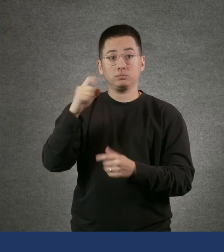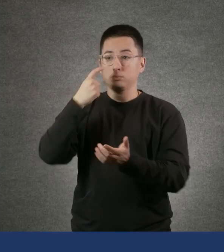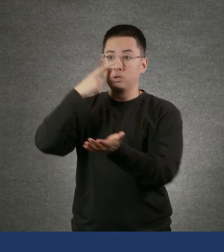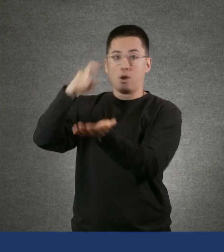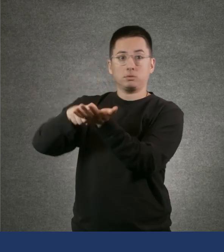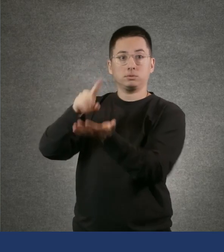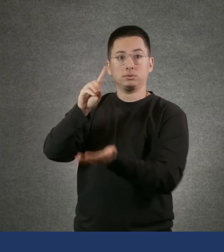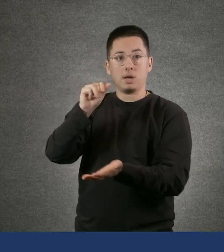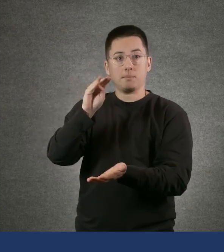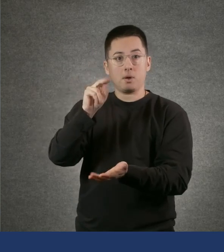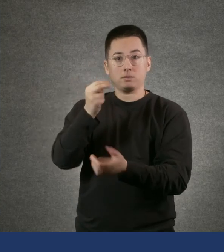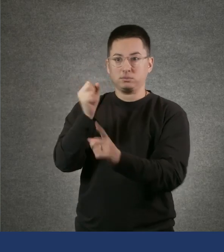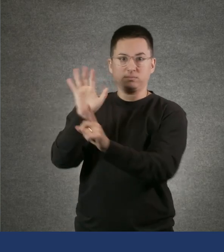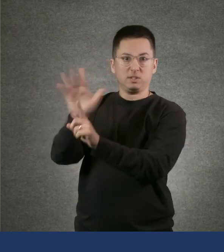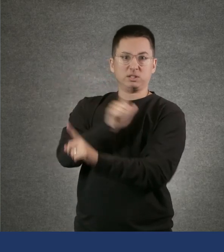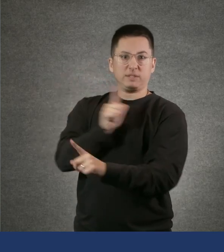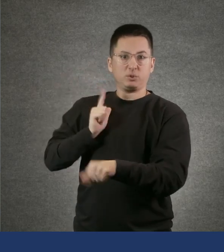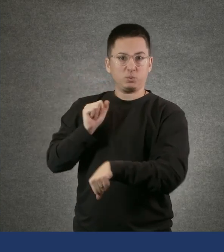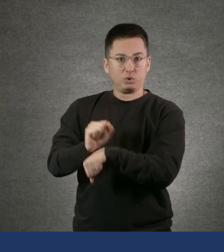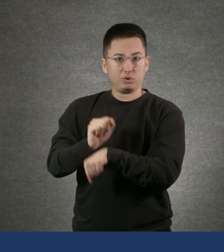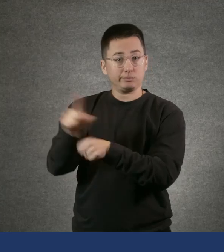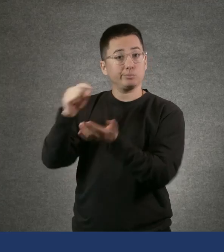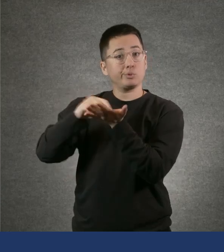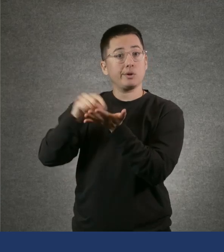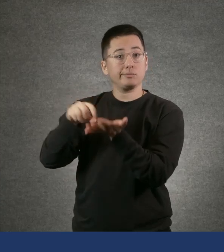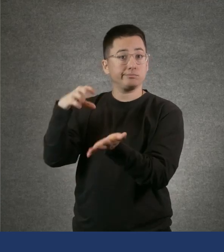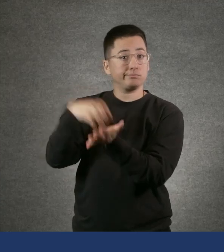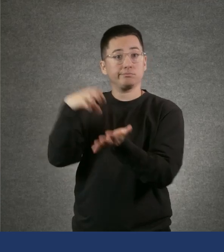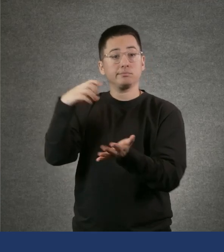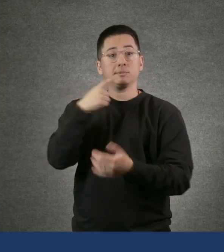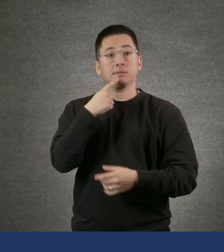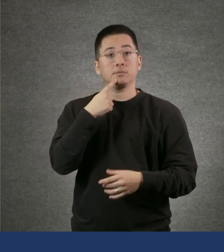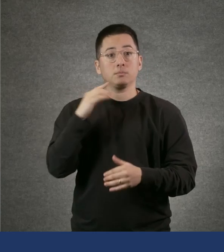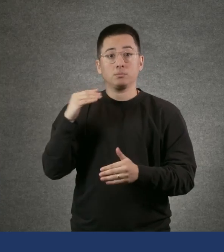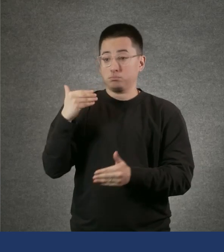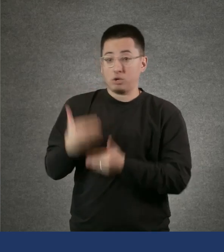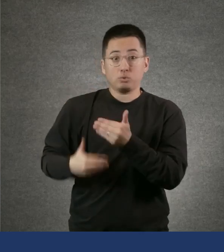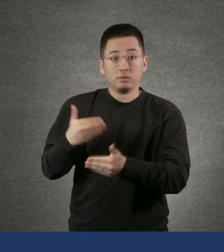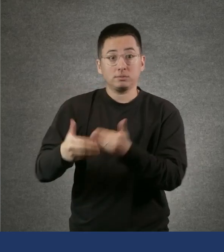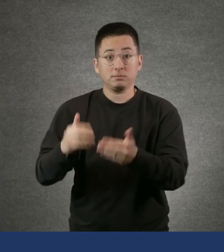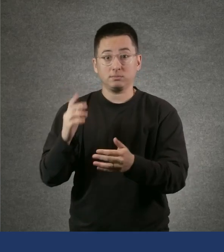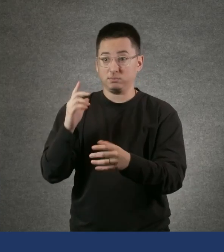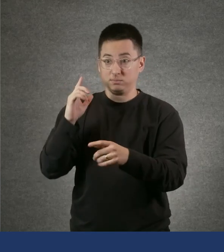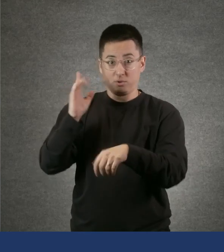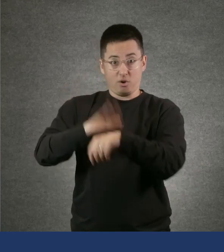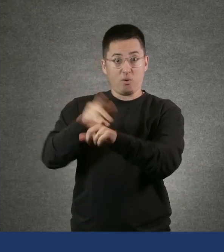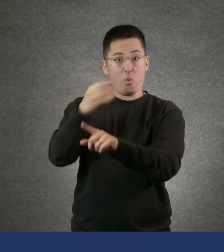was made on home care worker issues championed by advocate Damon Leivestad.